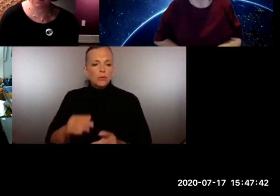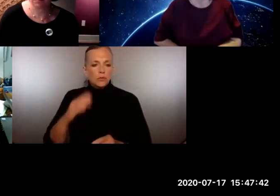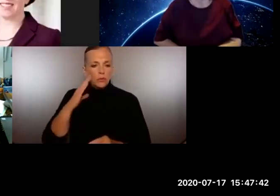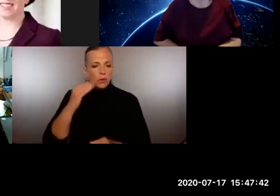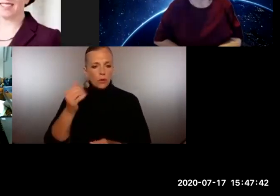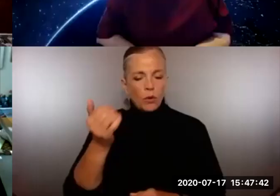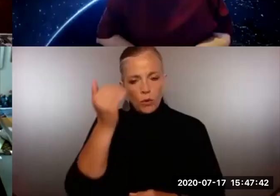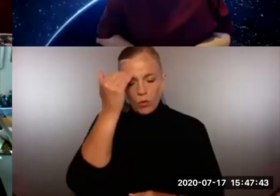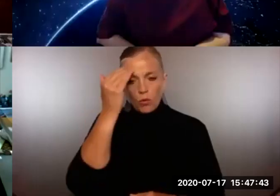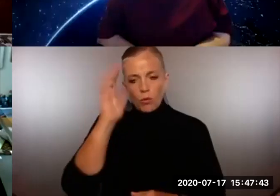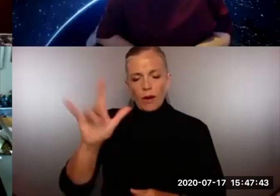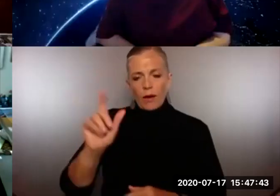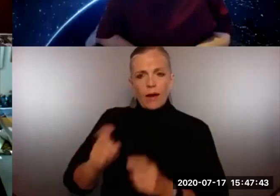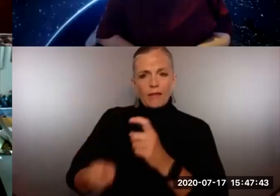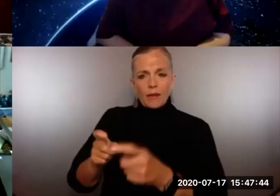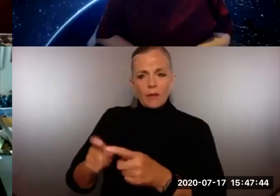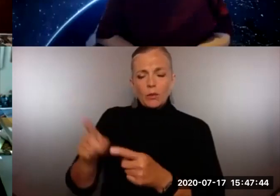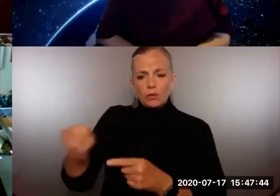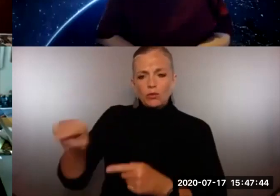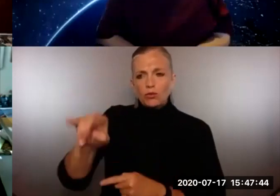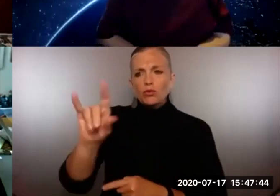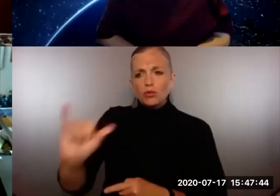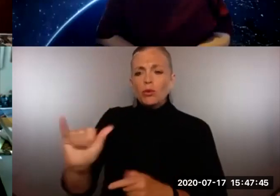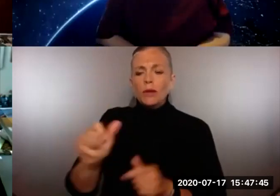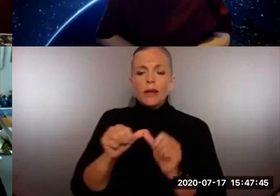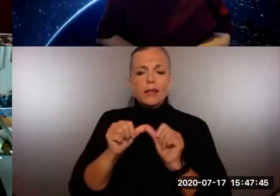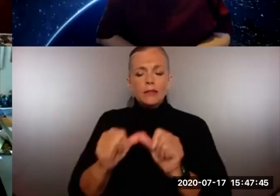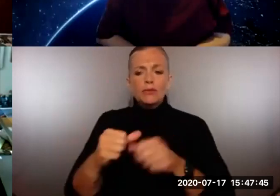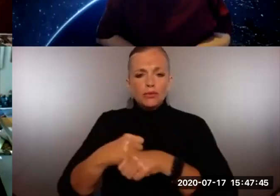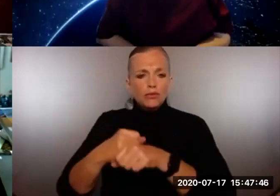she continues to make, they naturally